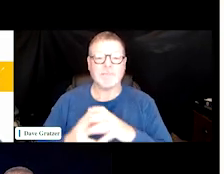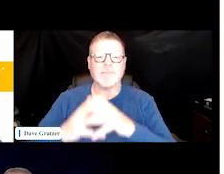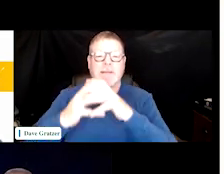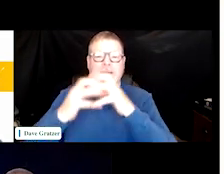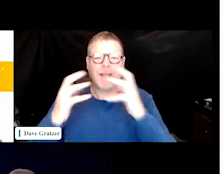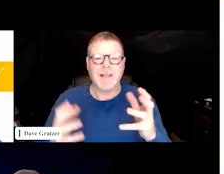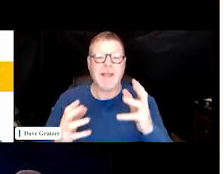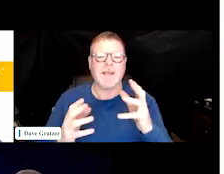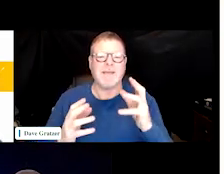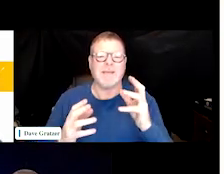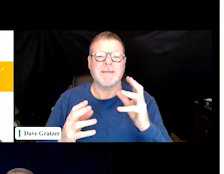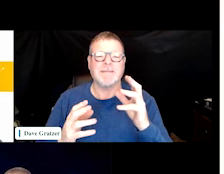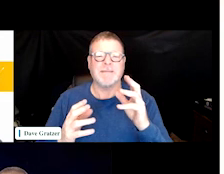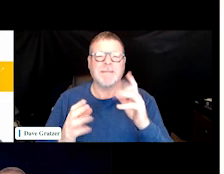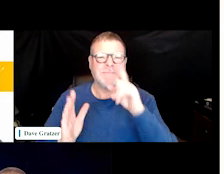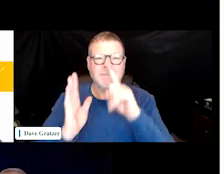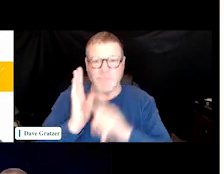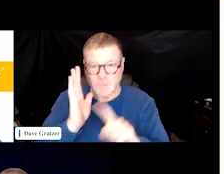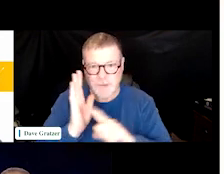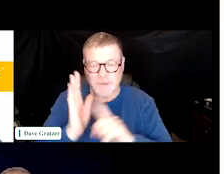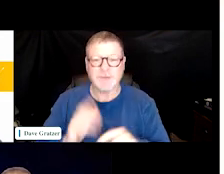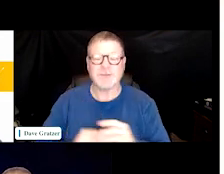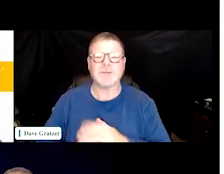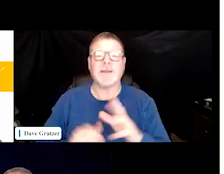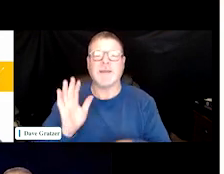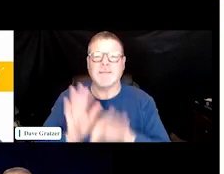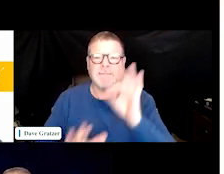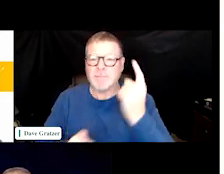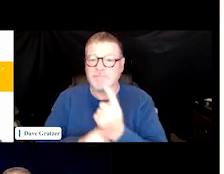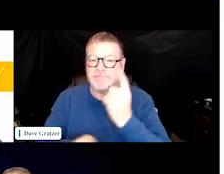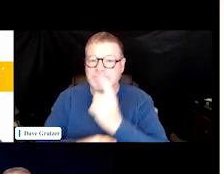and finding the correct people to talk to.